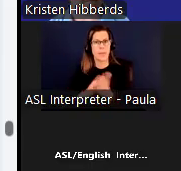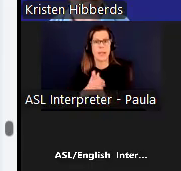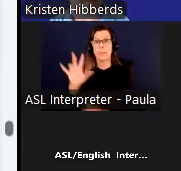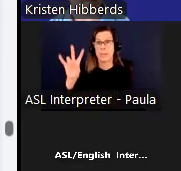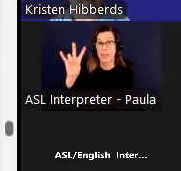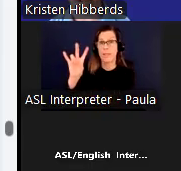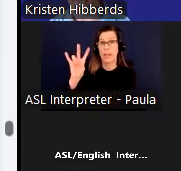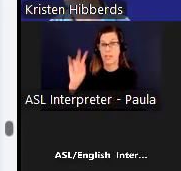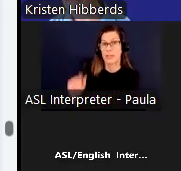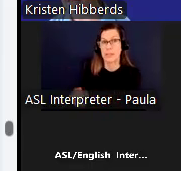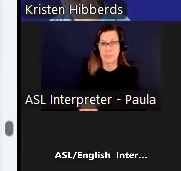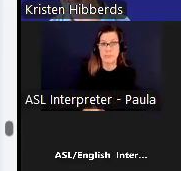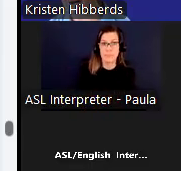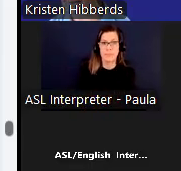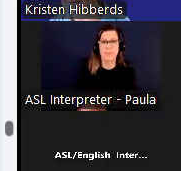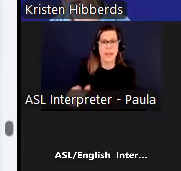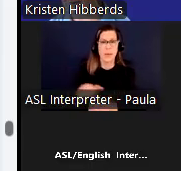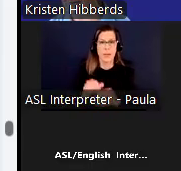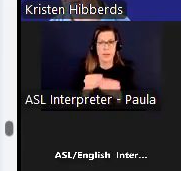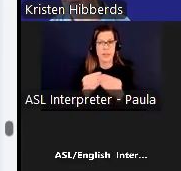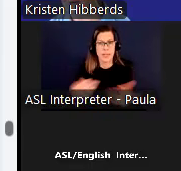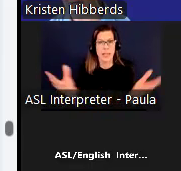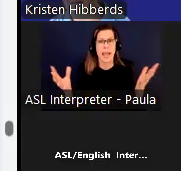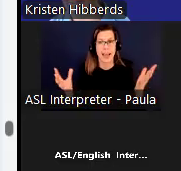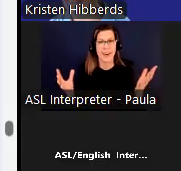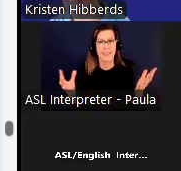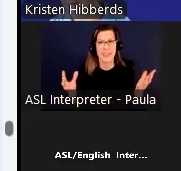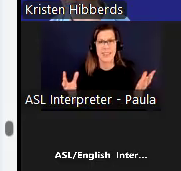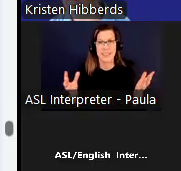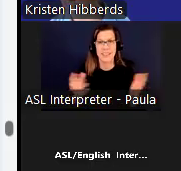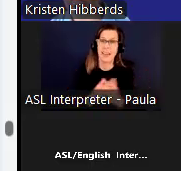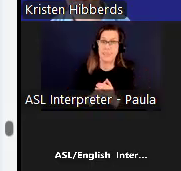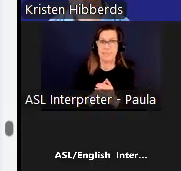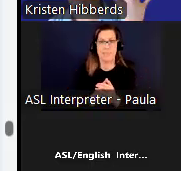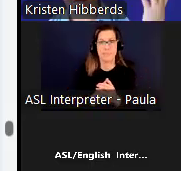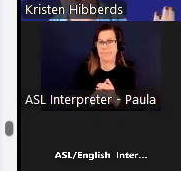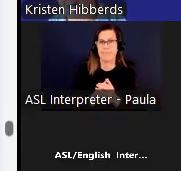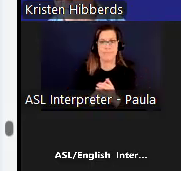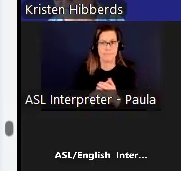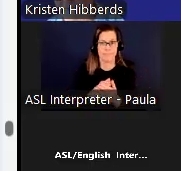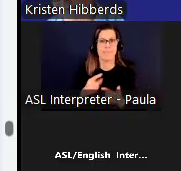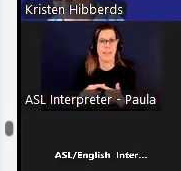OK. And I'll send these out to you afterwards, and we'll have them up on the rack page